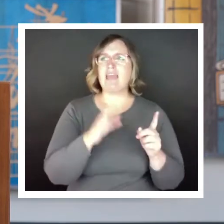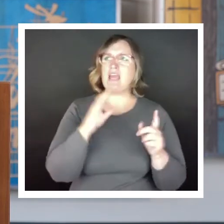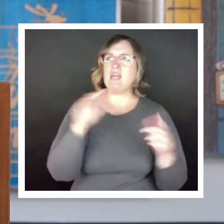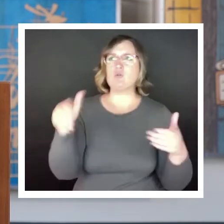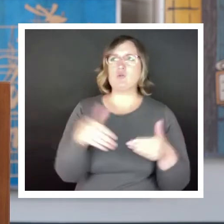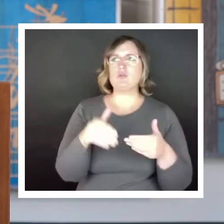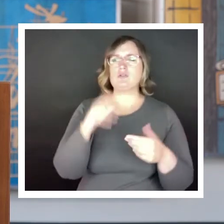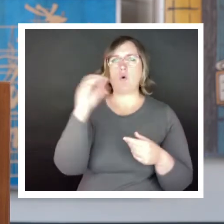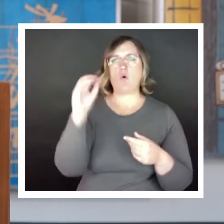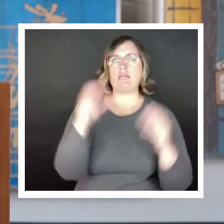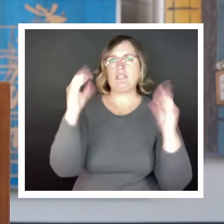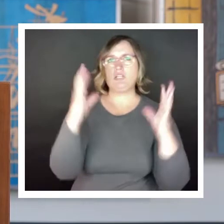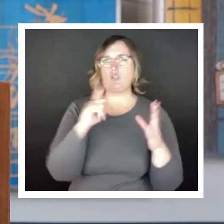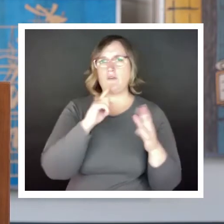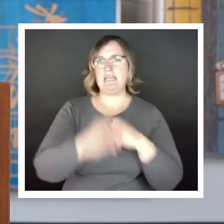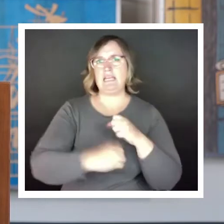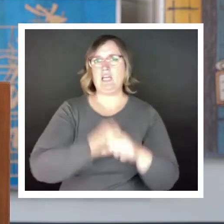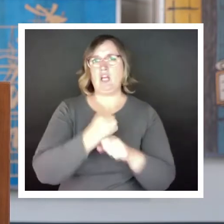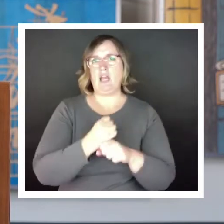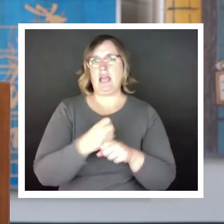and riding with him, is his husband.